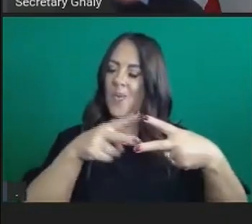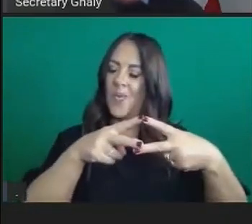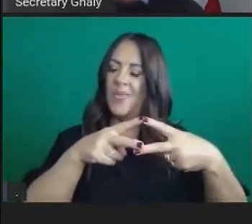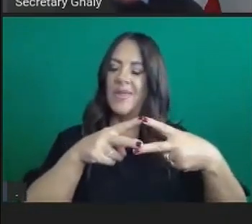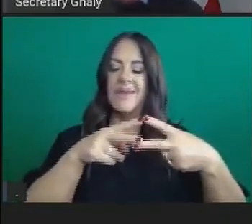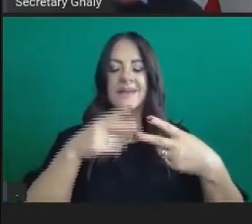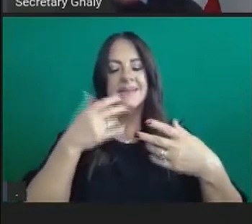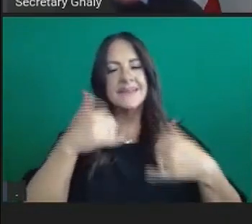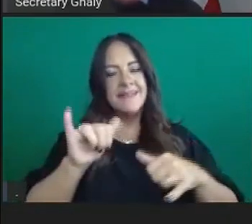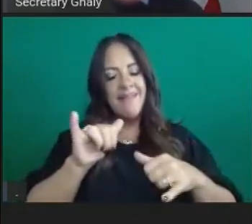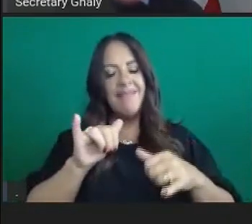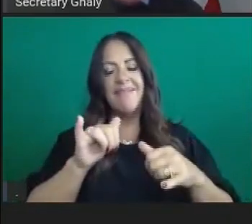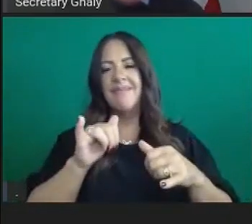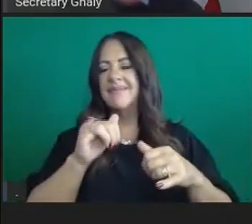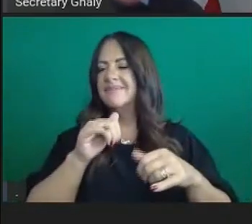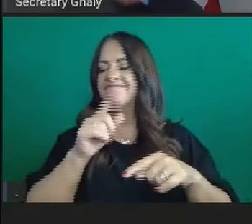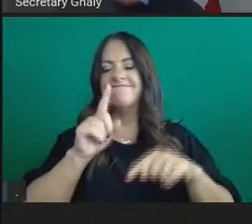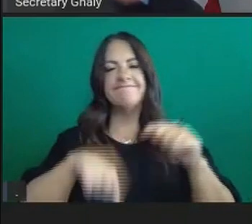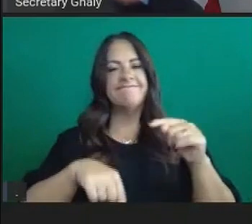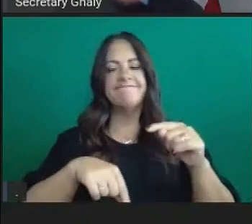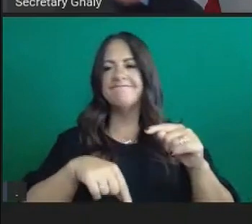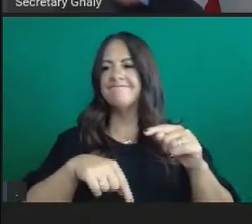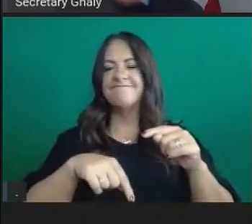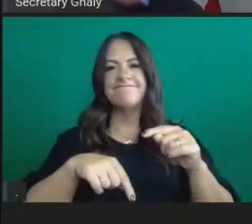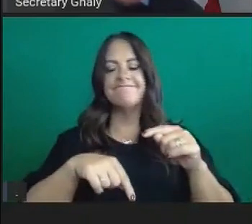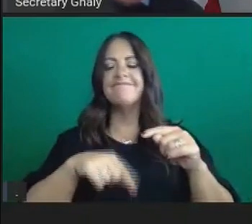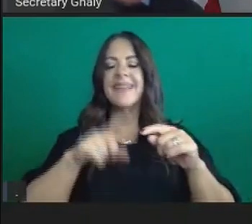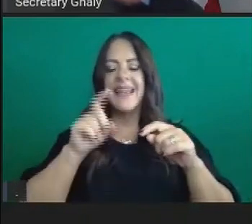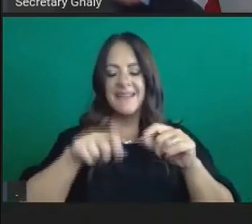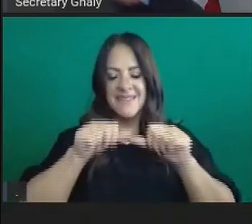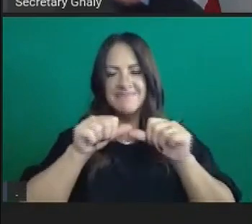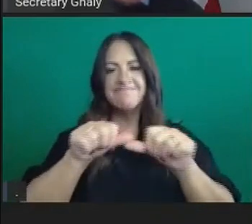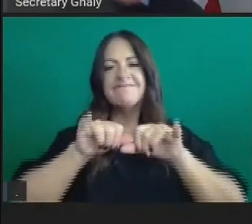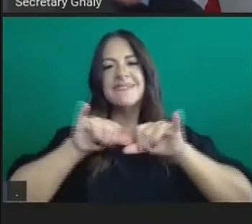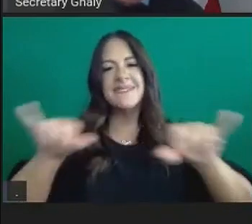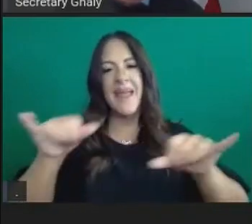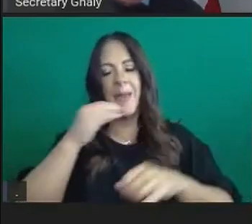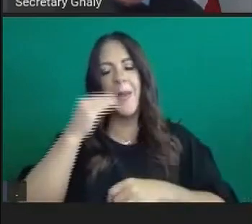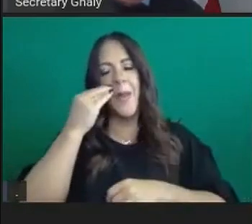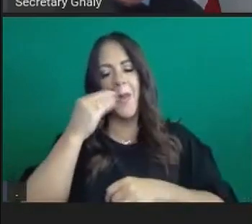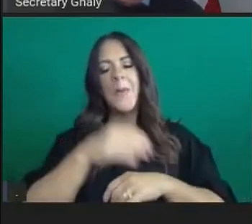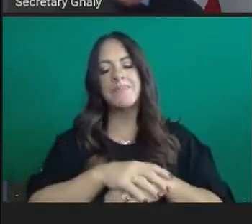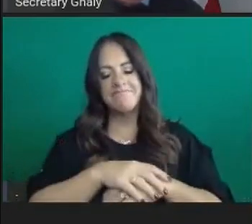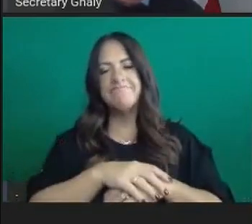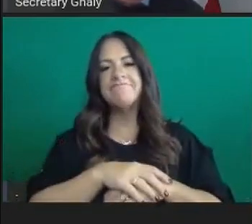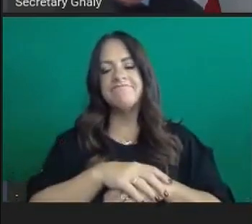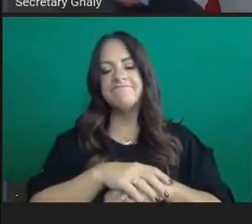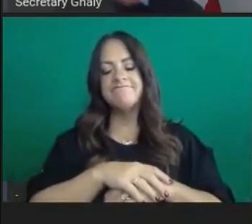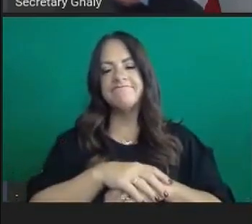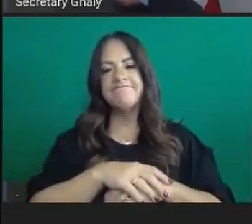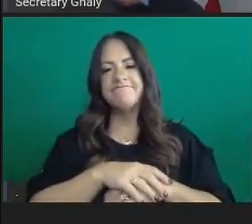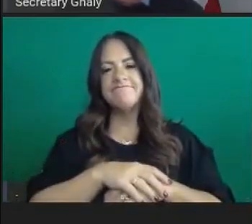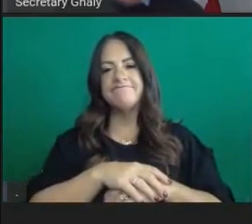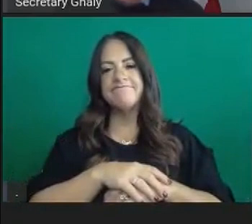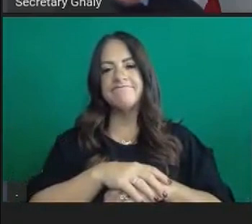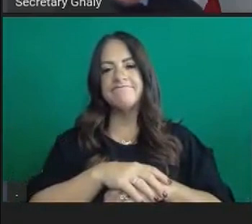THEN SIMILARLY THE ICU PROJECTION FOUR WEEKS OUT IS DEMAND EXCEEDS CAPACITY. FOR THIS REASON THESE TWO